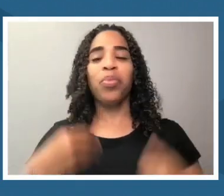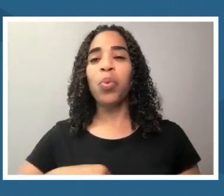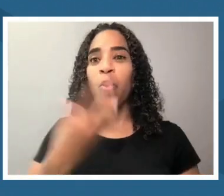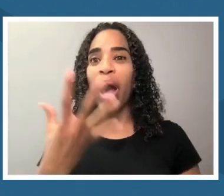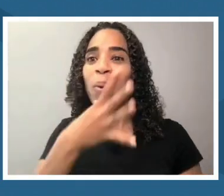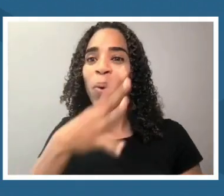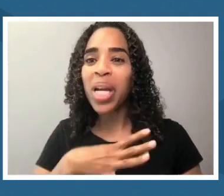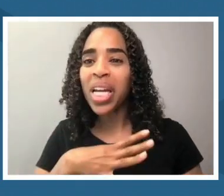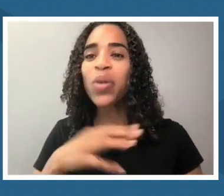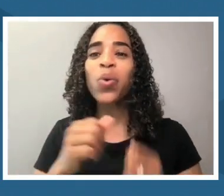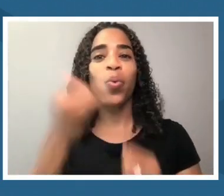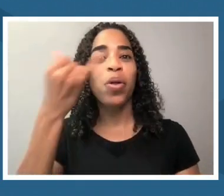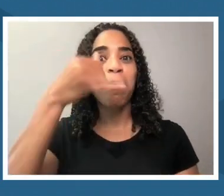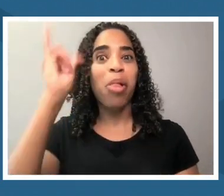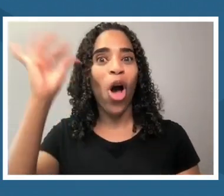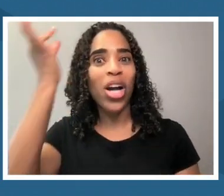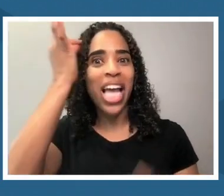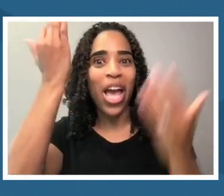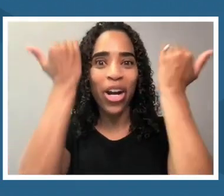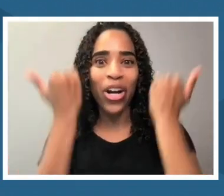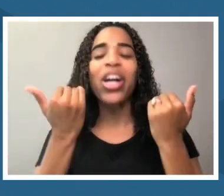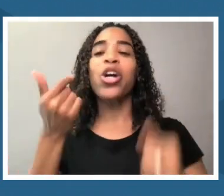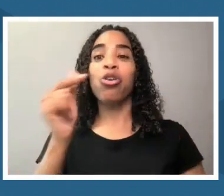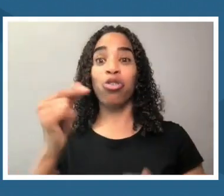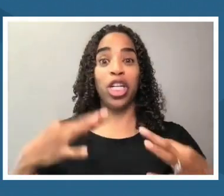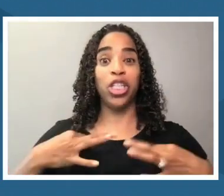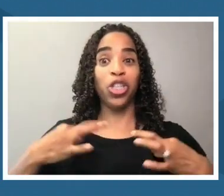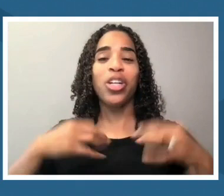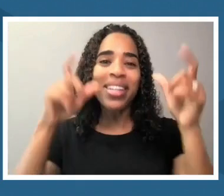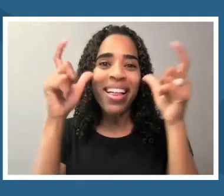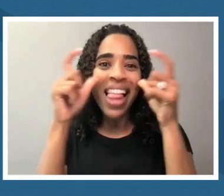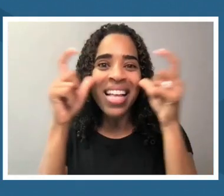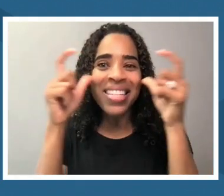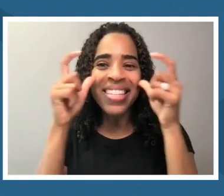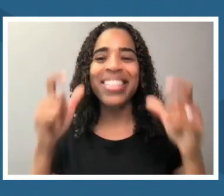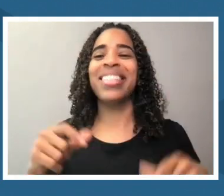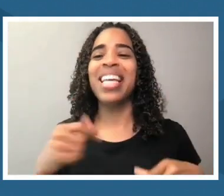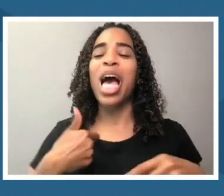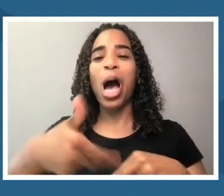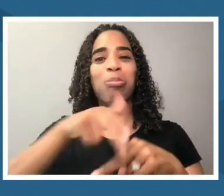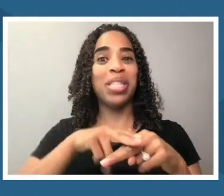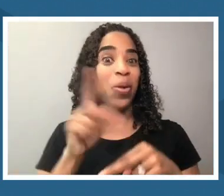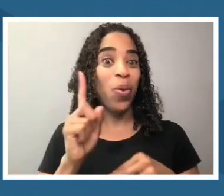blonde hair i'm wearing a green shirt